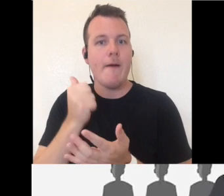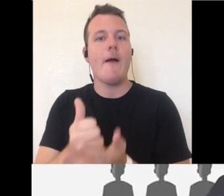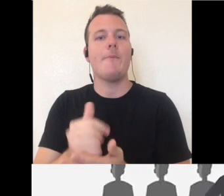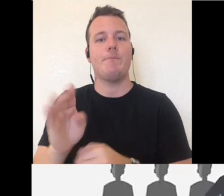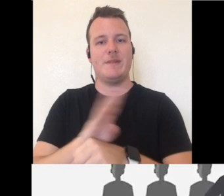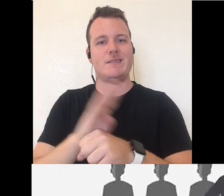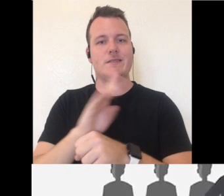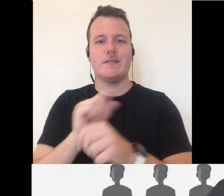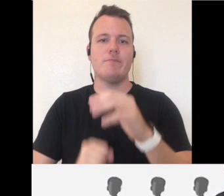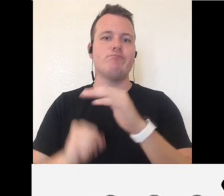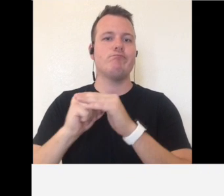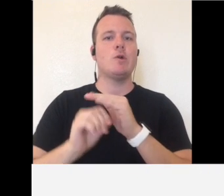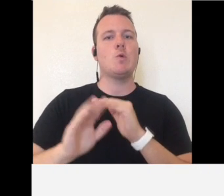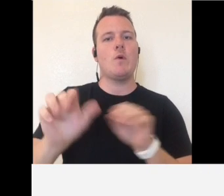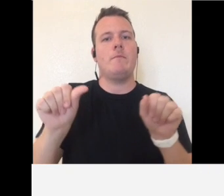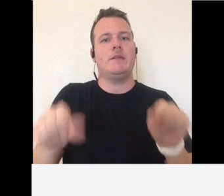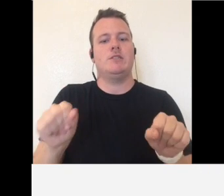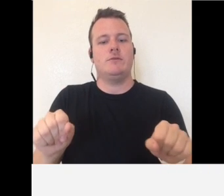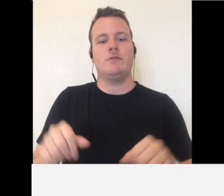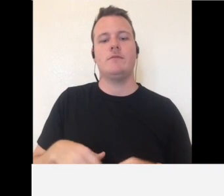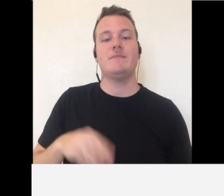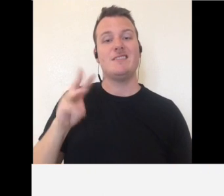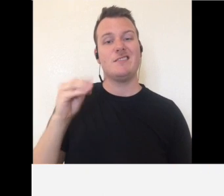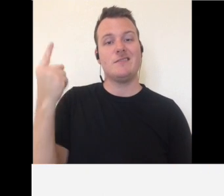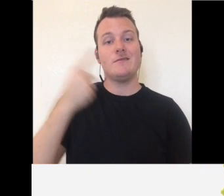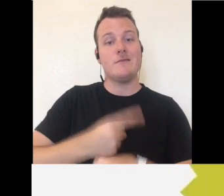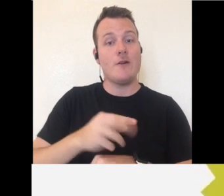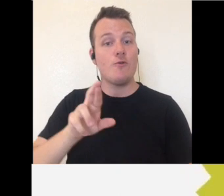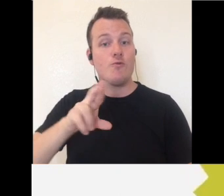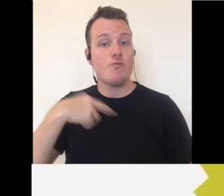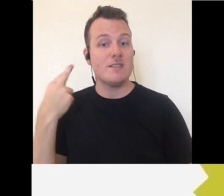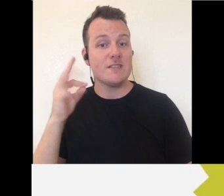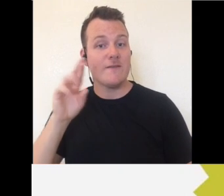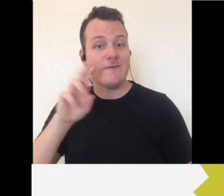maximize your business's potential. Get started today with our 60 day risk-free